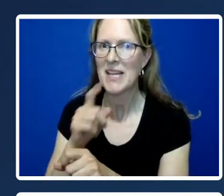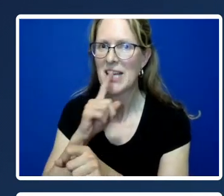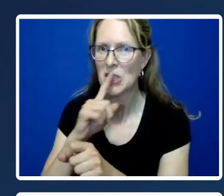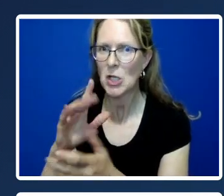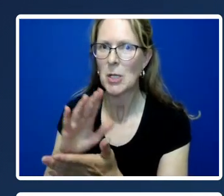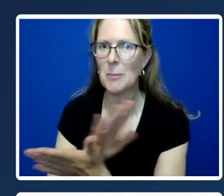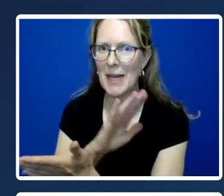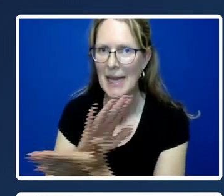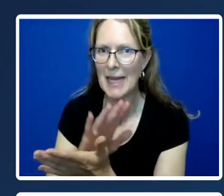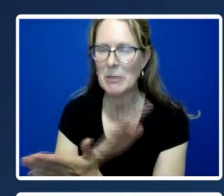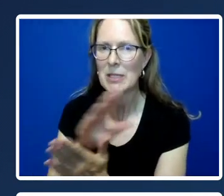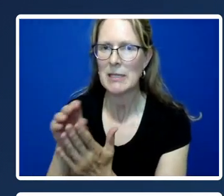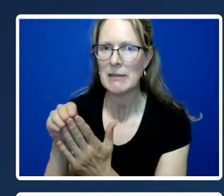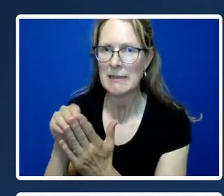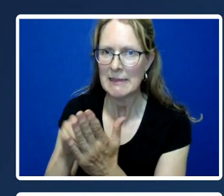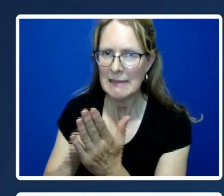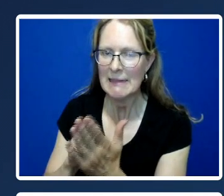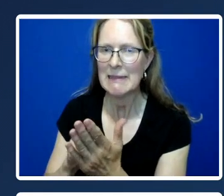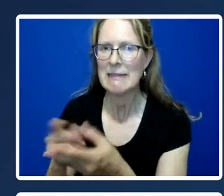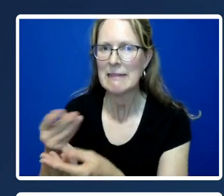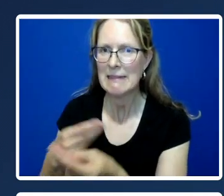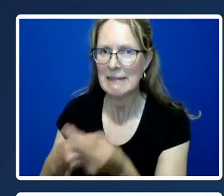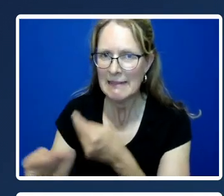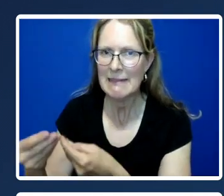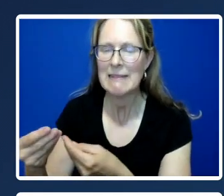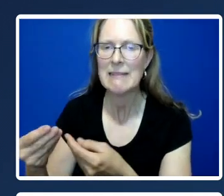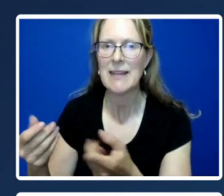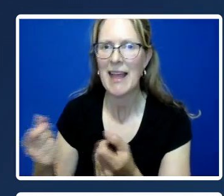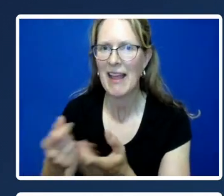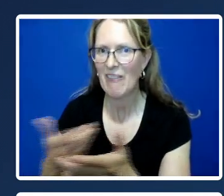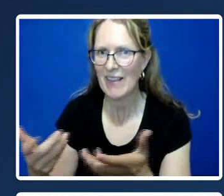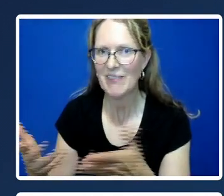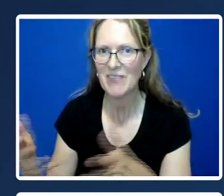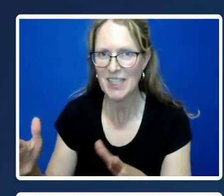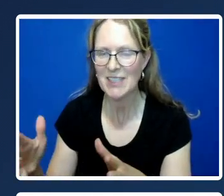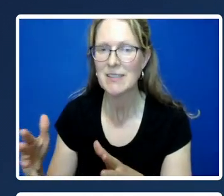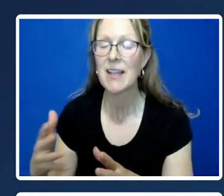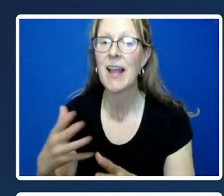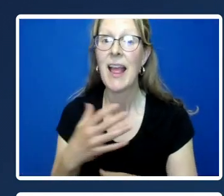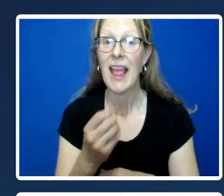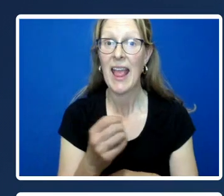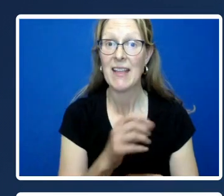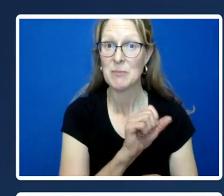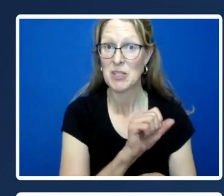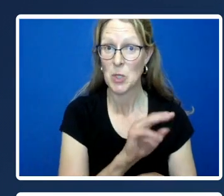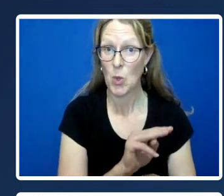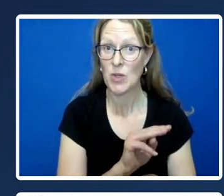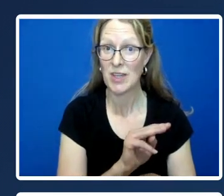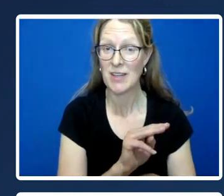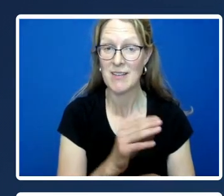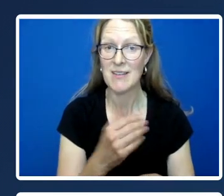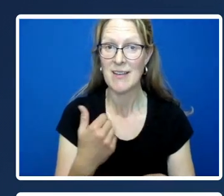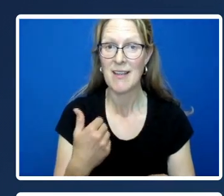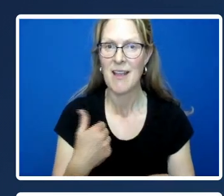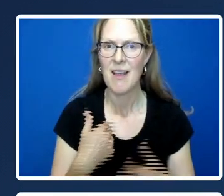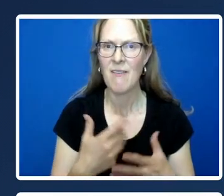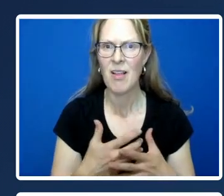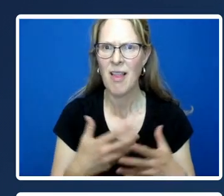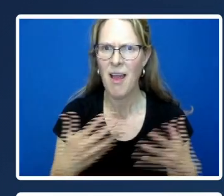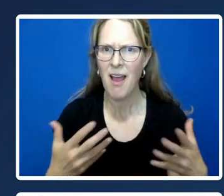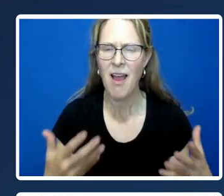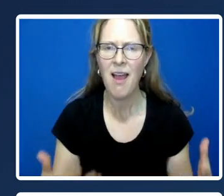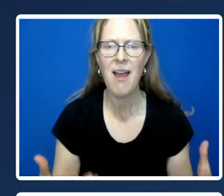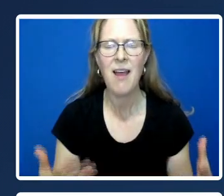around. But then also on the Smithsonian side, you know, there's a lot of levels of,